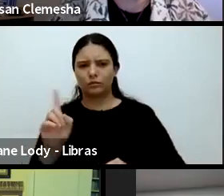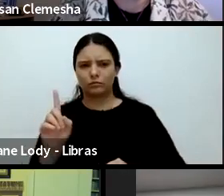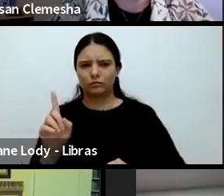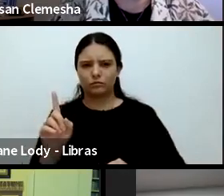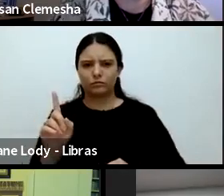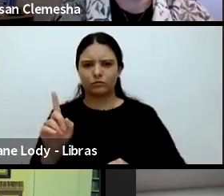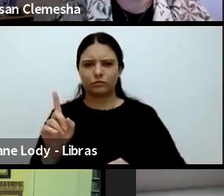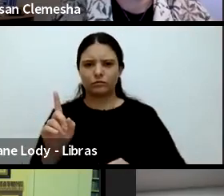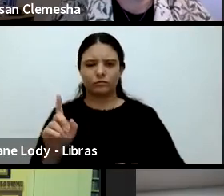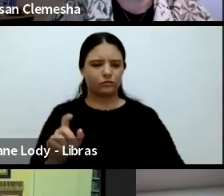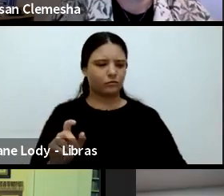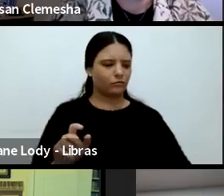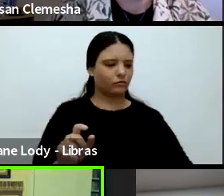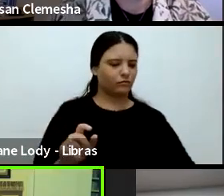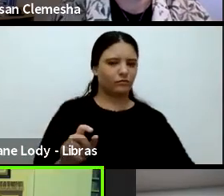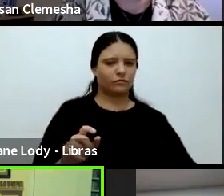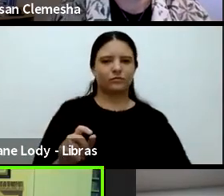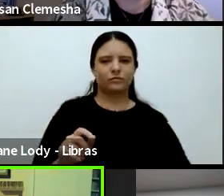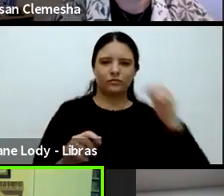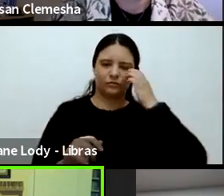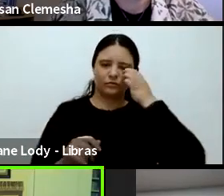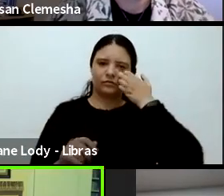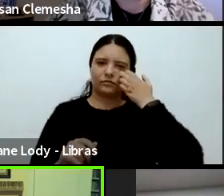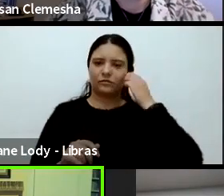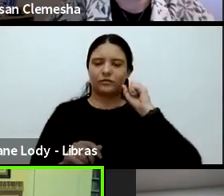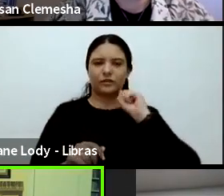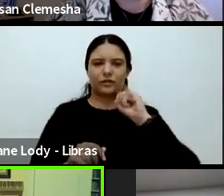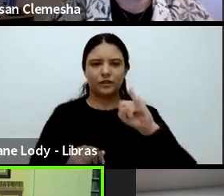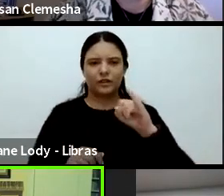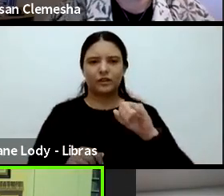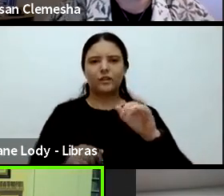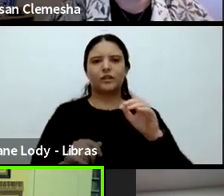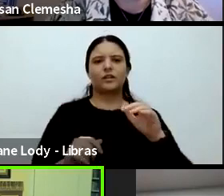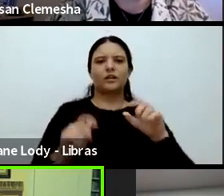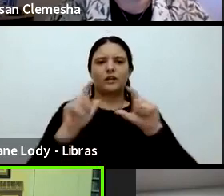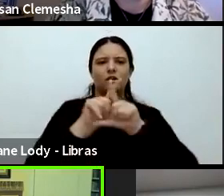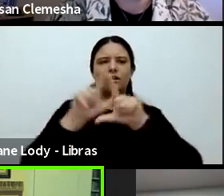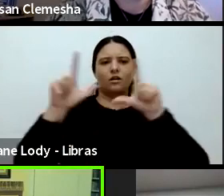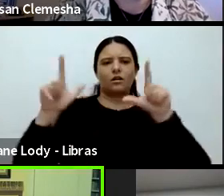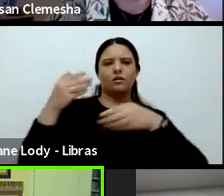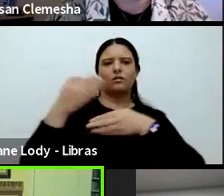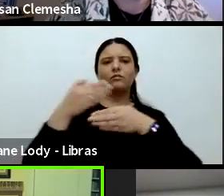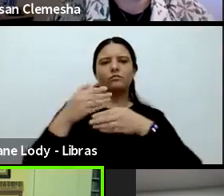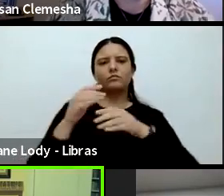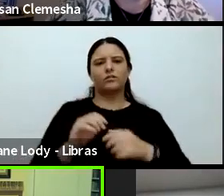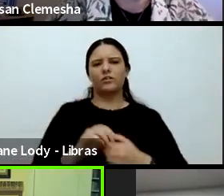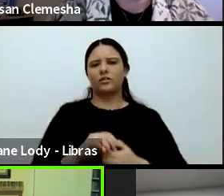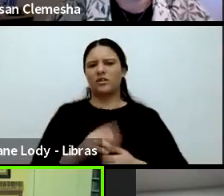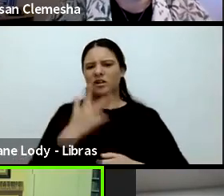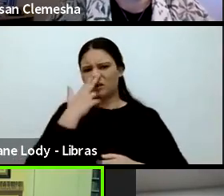It doesn't do prefer for sharing doesn't do prefer if I share screen theatre.